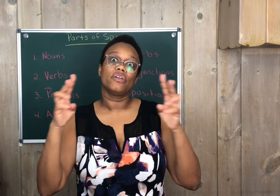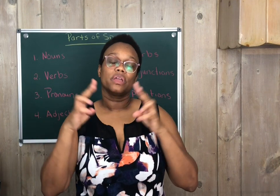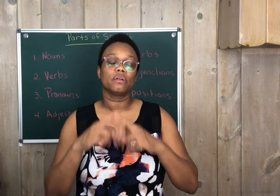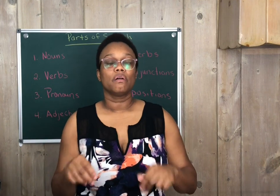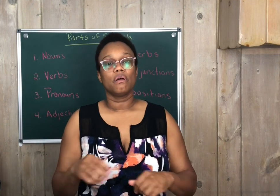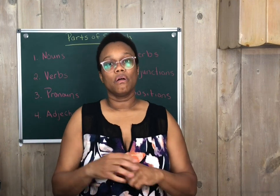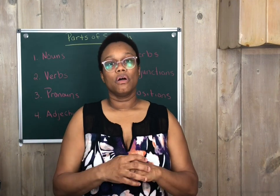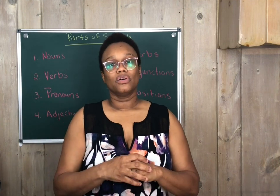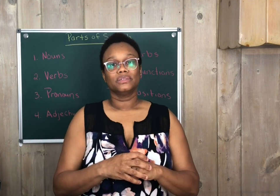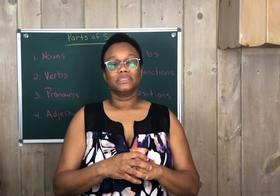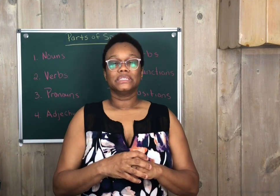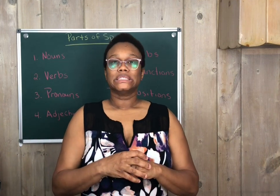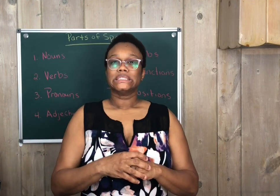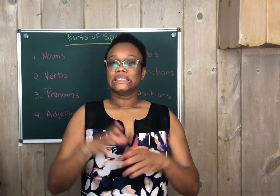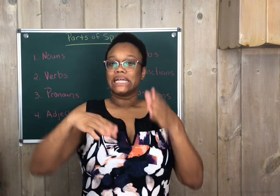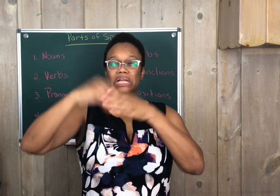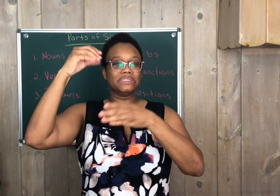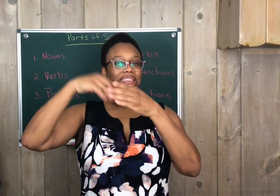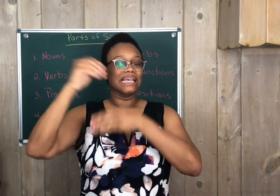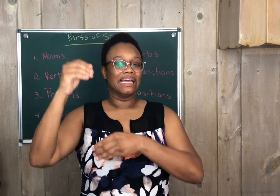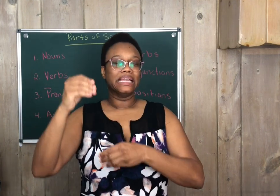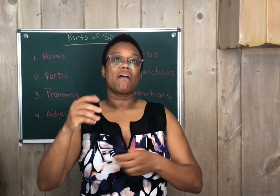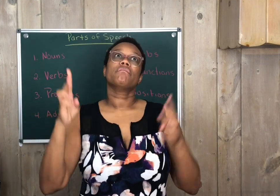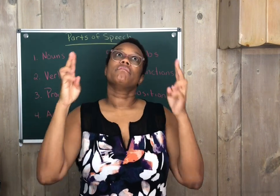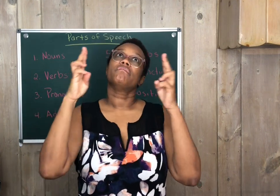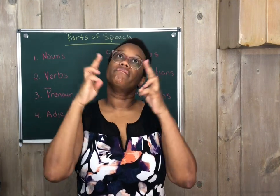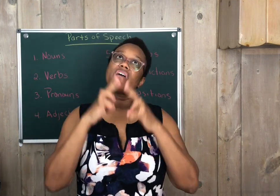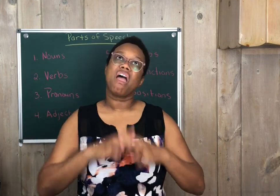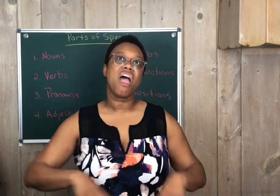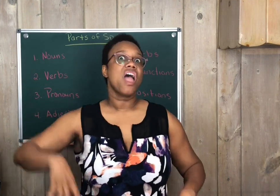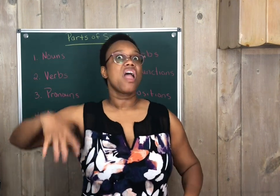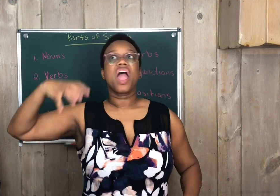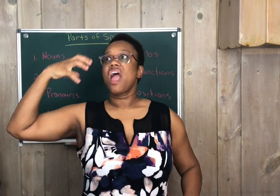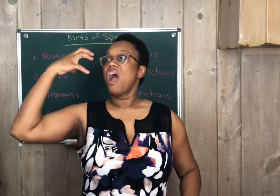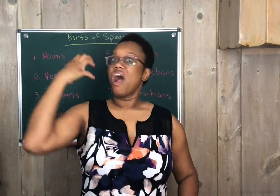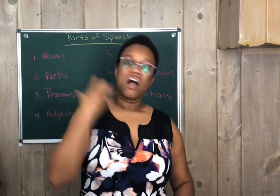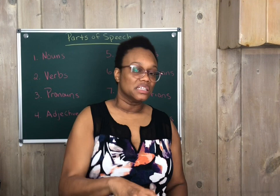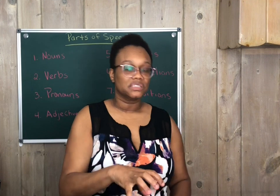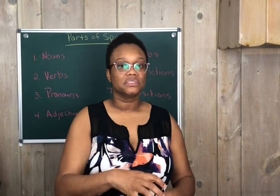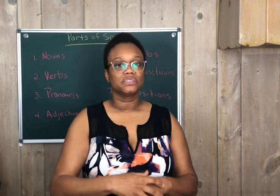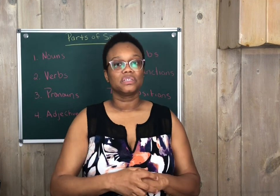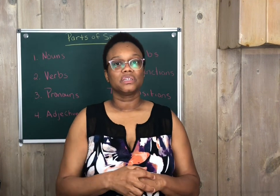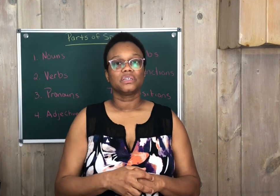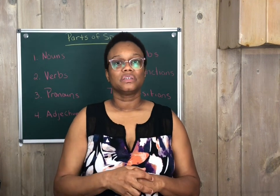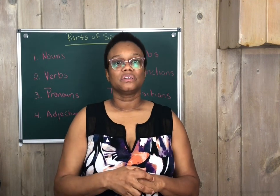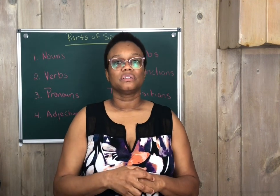Very How side is very hot very